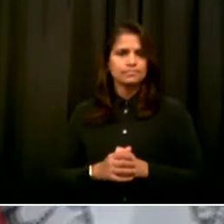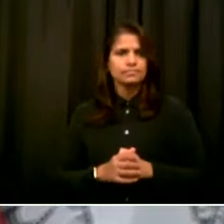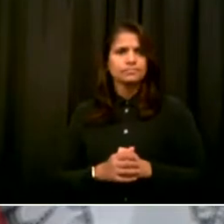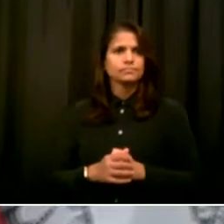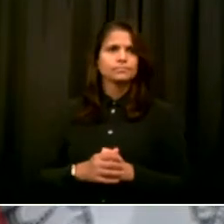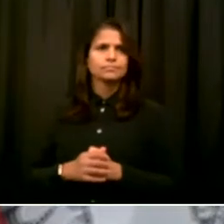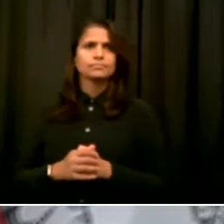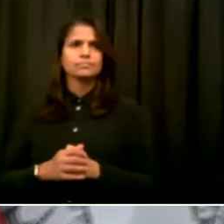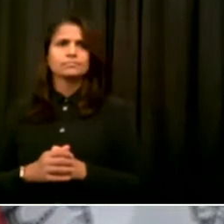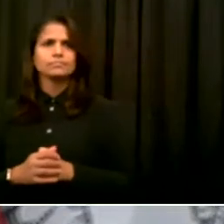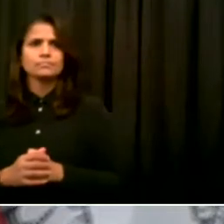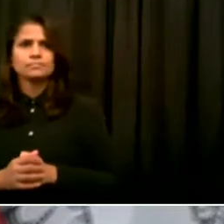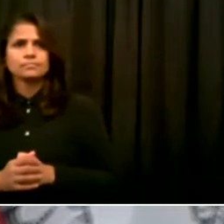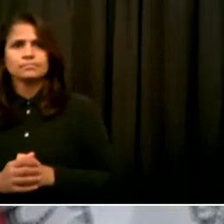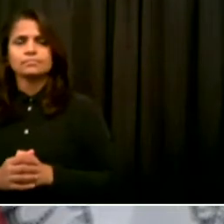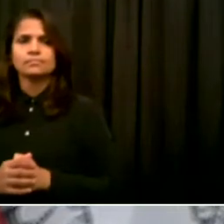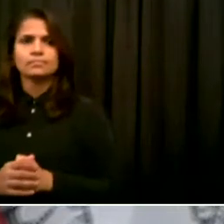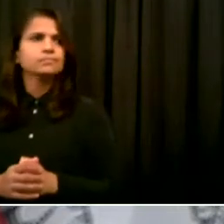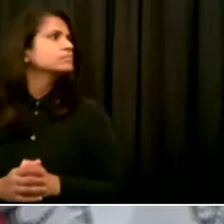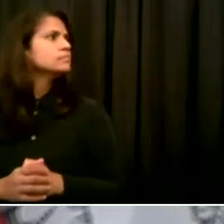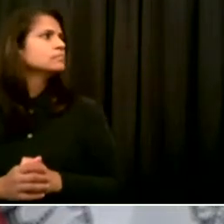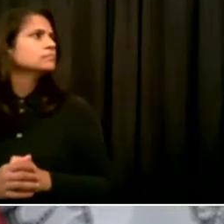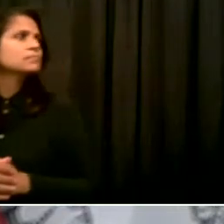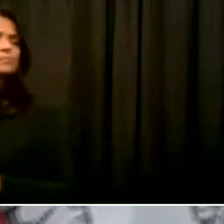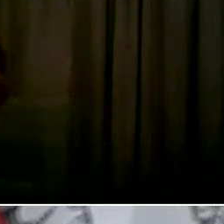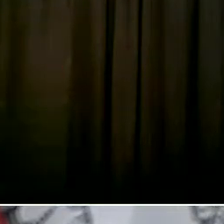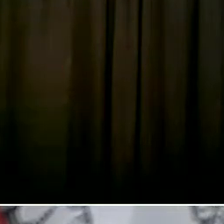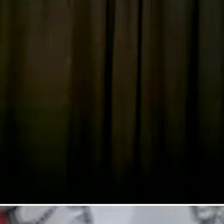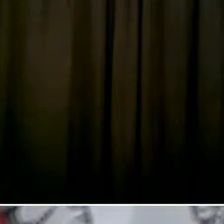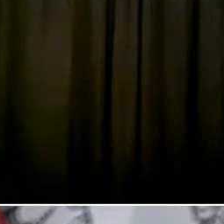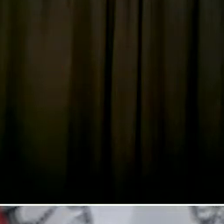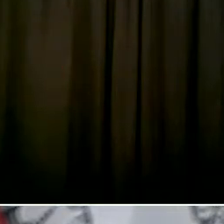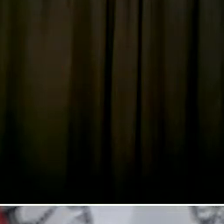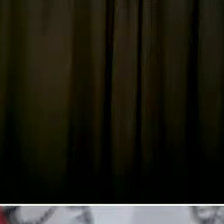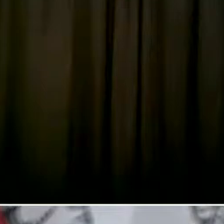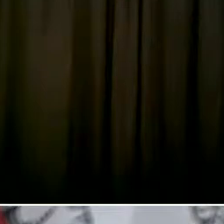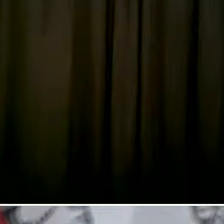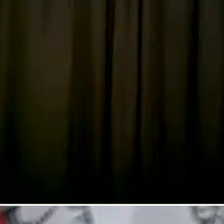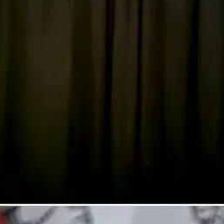. IN SPANISH, I WILL TALK AGAIN ABOUT WHAT IS ON EVERYONE'S MIND WHICH IS THE OUTCOME OF THE ELECTION AND THE VOTE